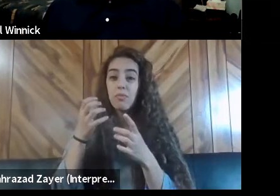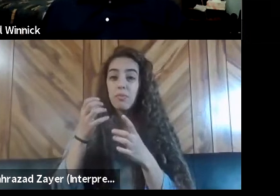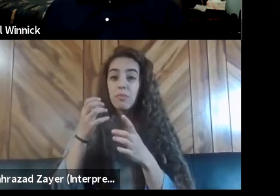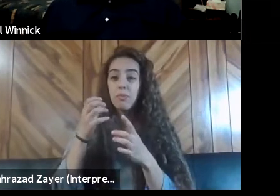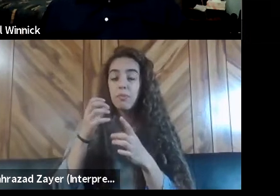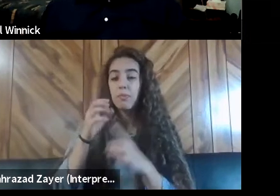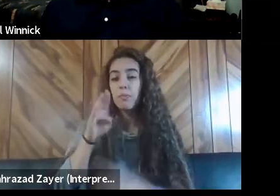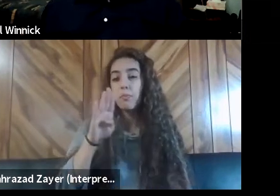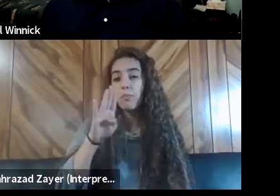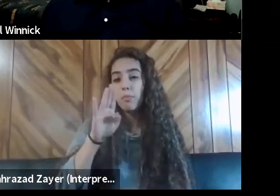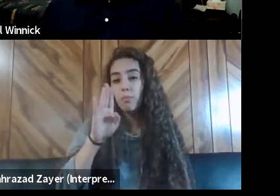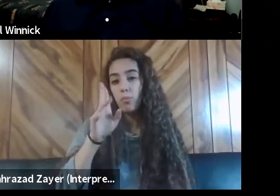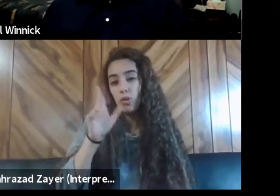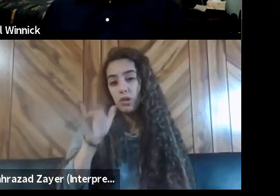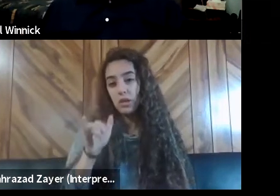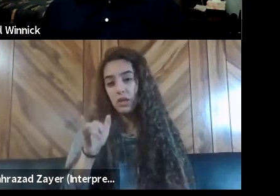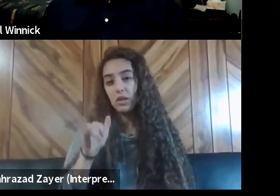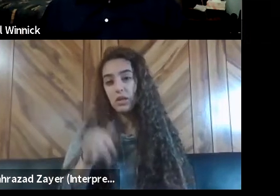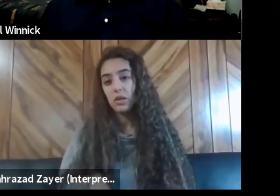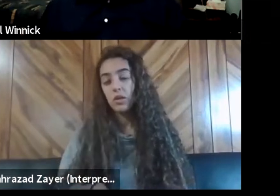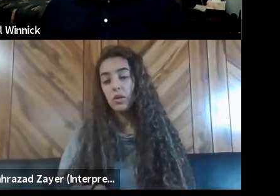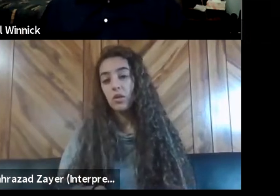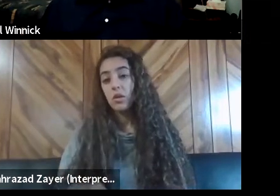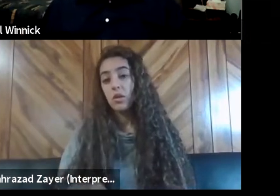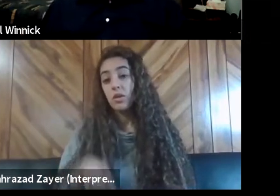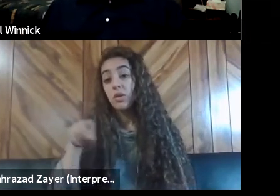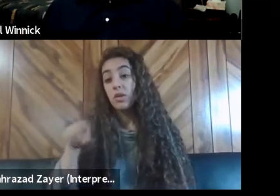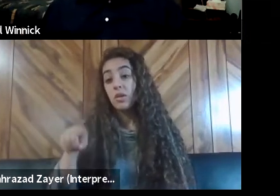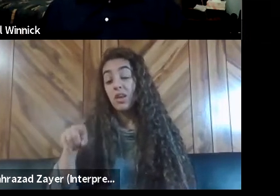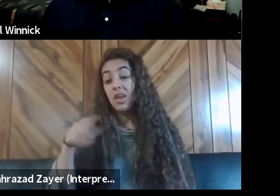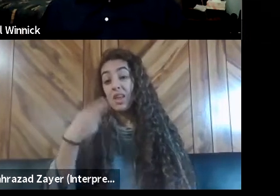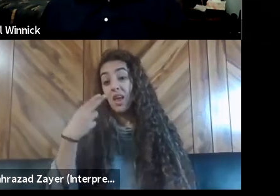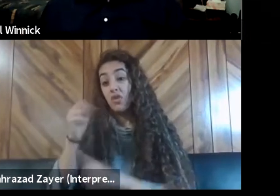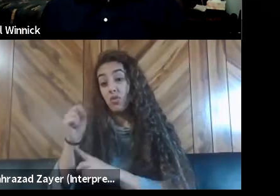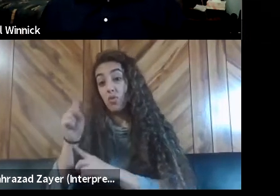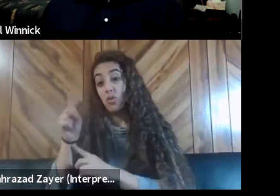friends with they would see him come in and head in the other